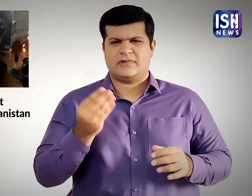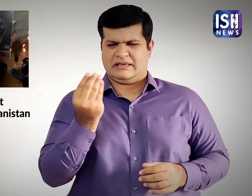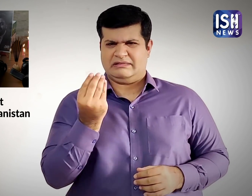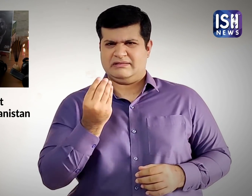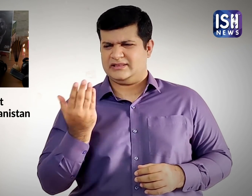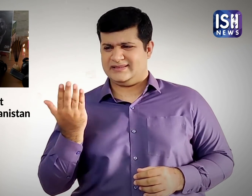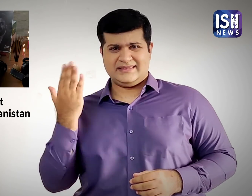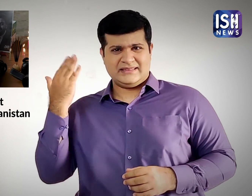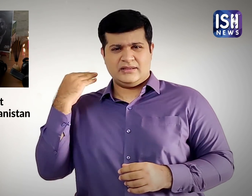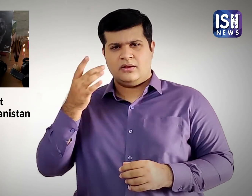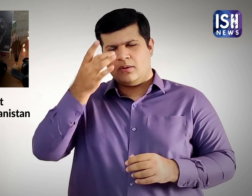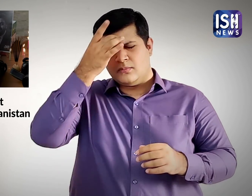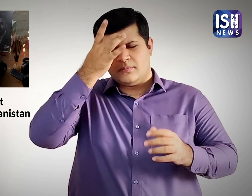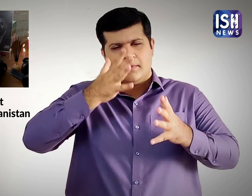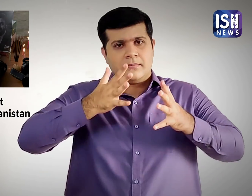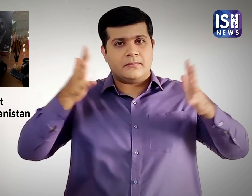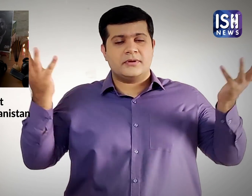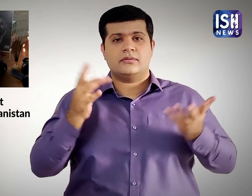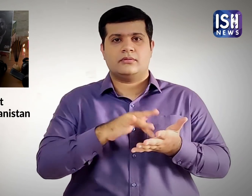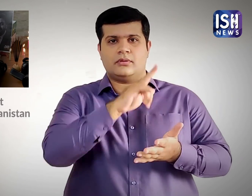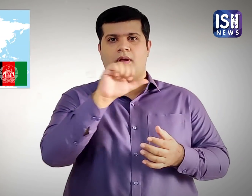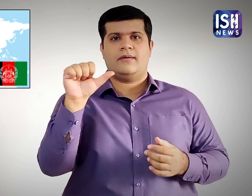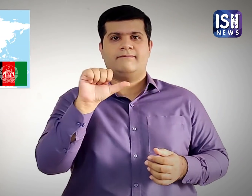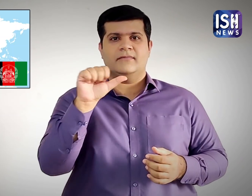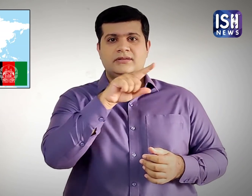Recently there are a lot of problems going on in Afghanistan.